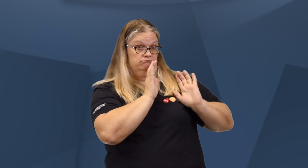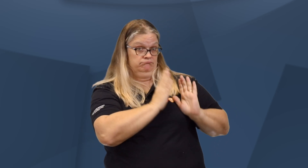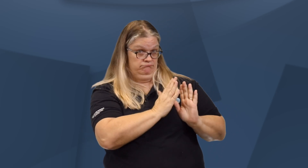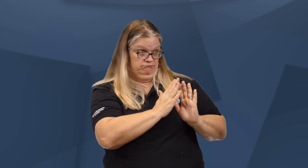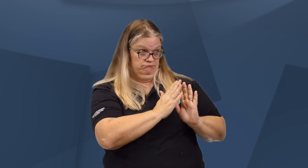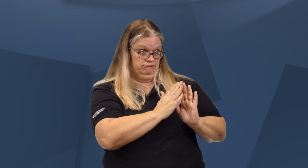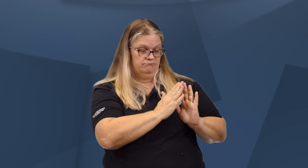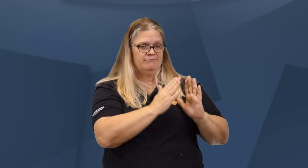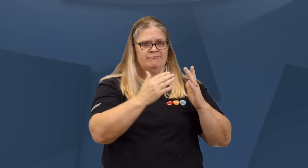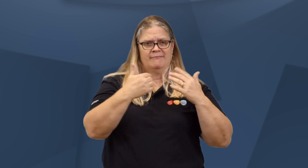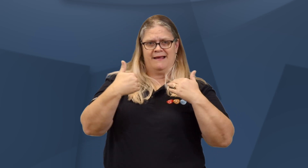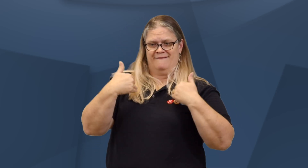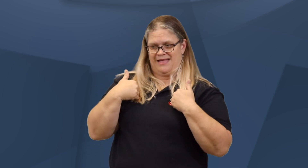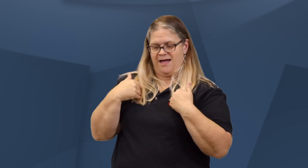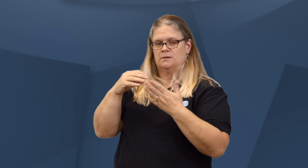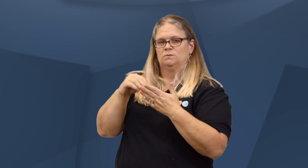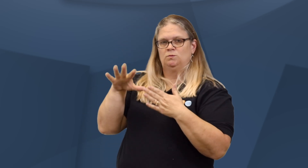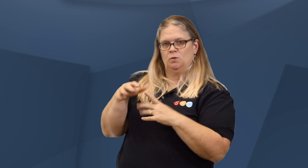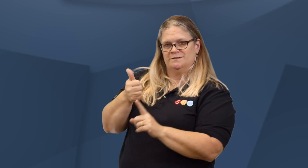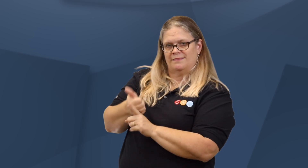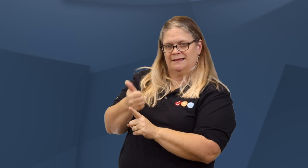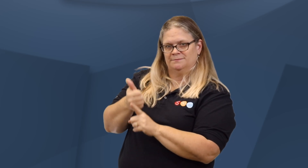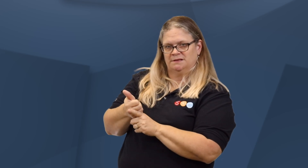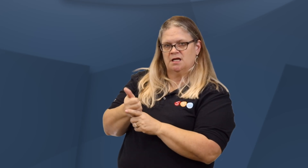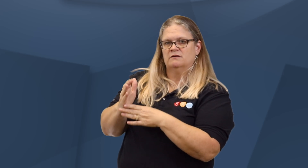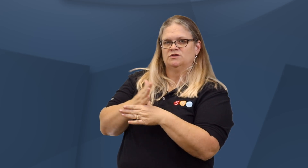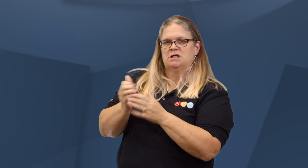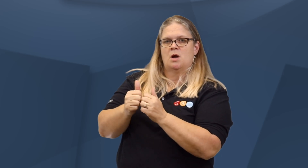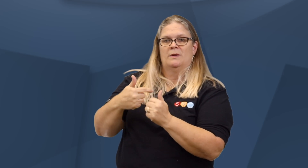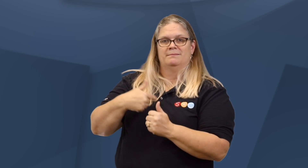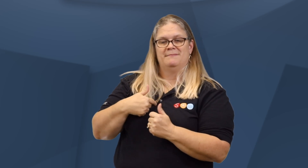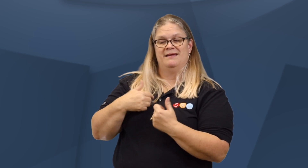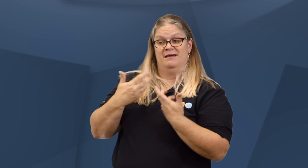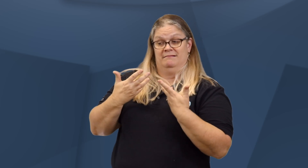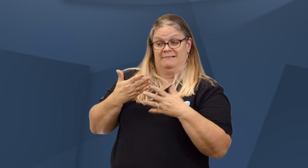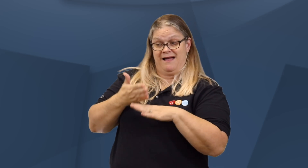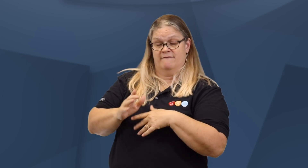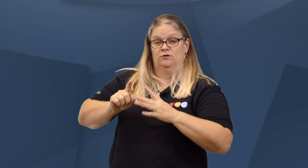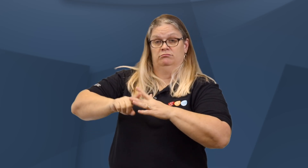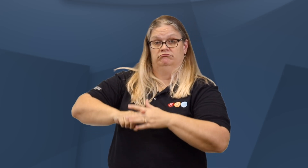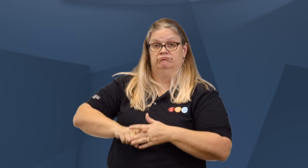So, knowing that, I've had students that have shared with me